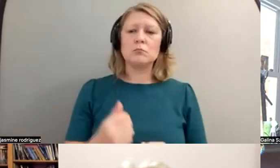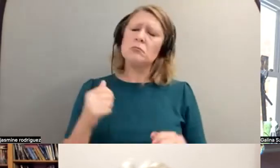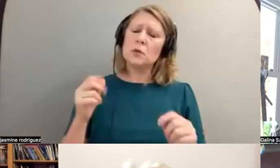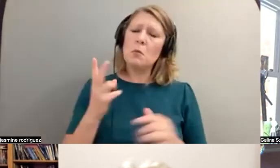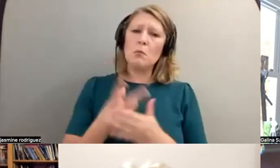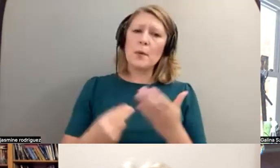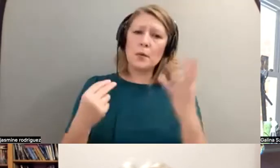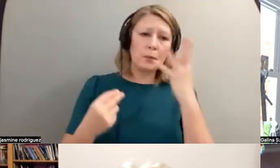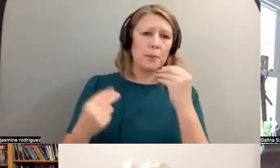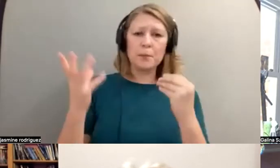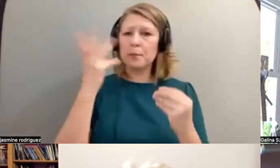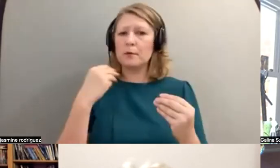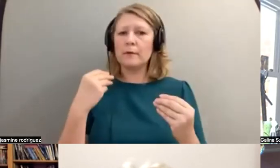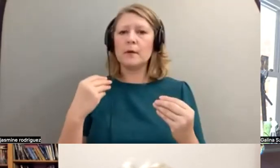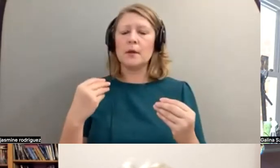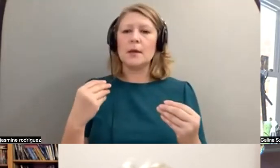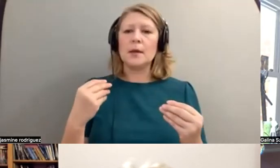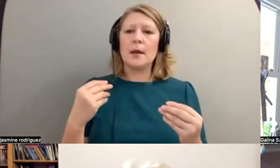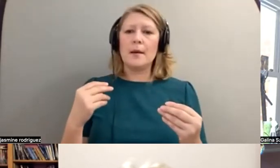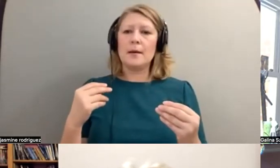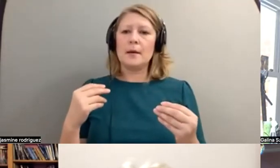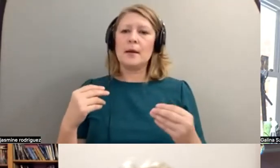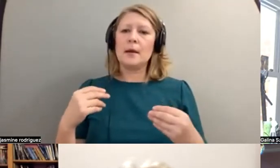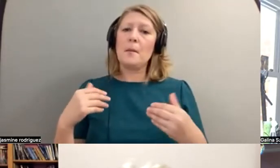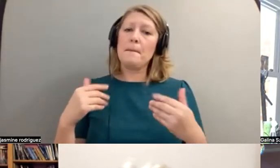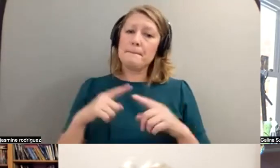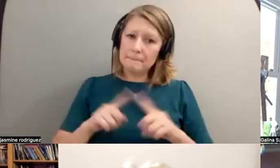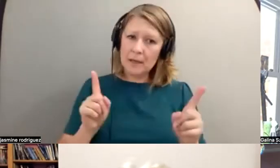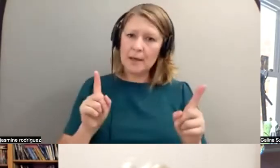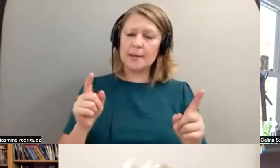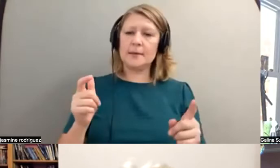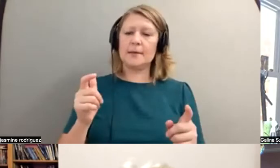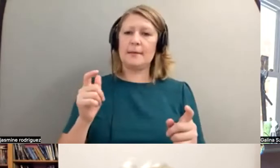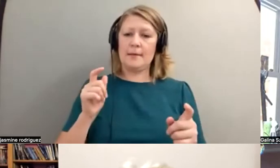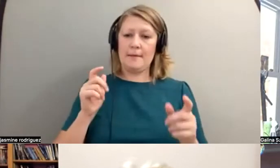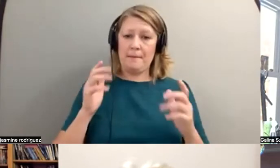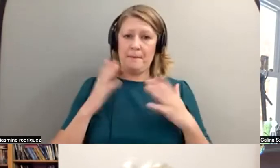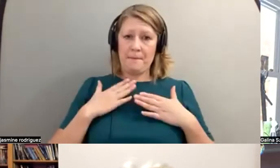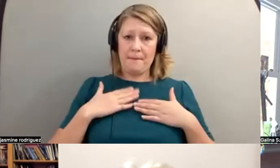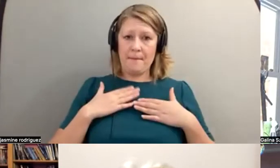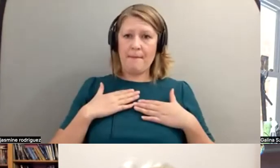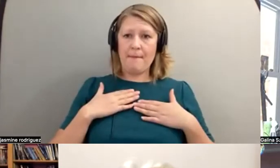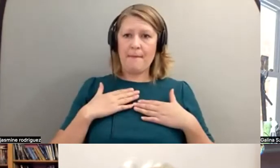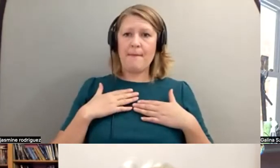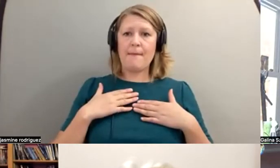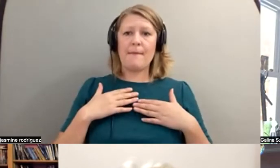and not luxury shift, is very difficult. I, I started to work in Cambridge, in three